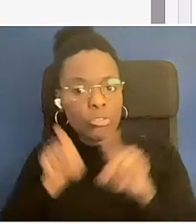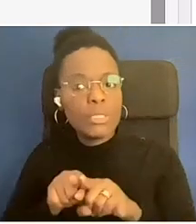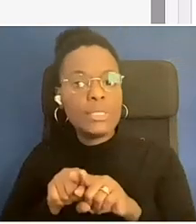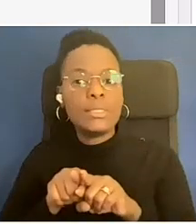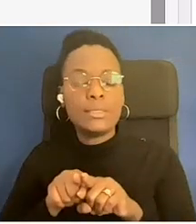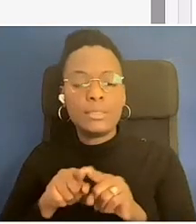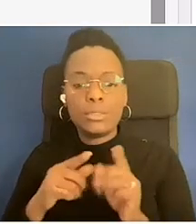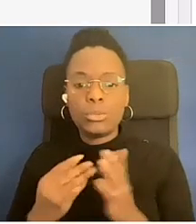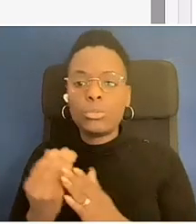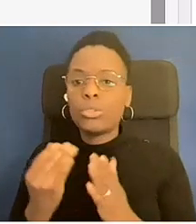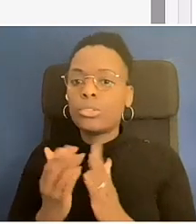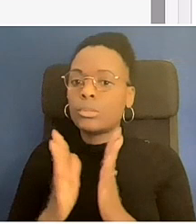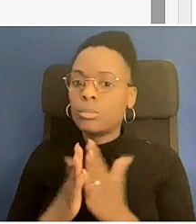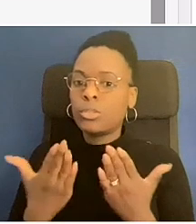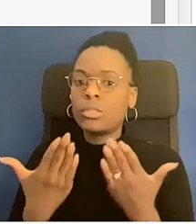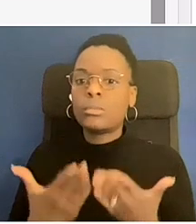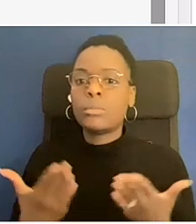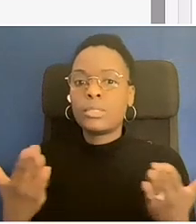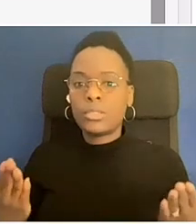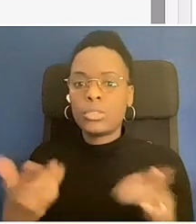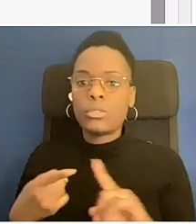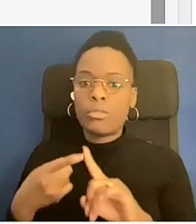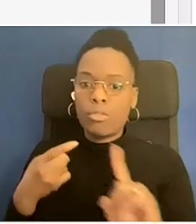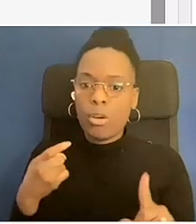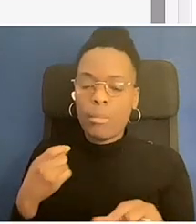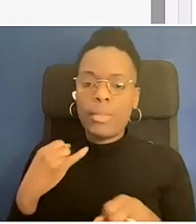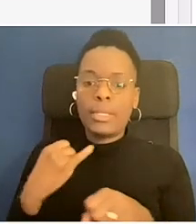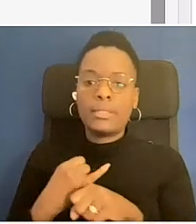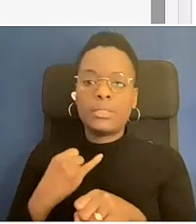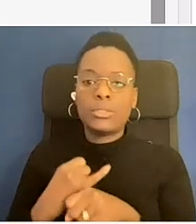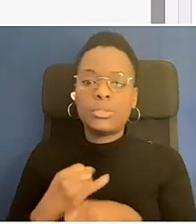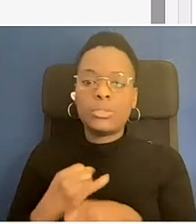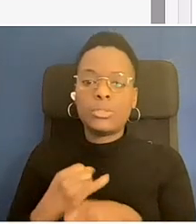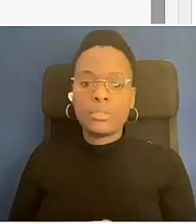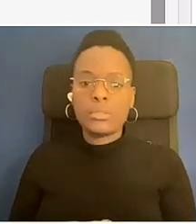books and materials from the institution. As far as the provision on health and